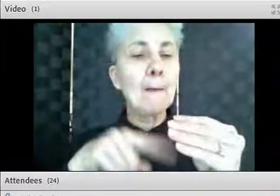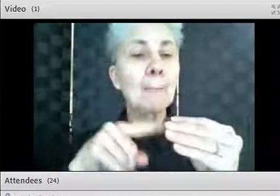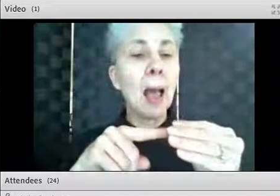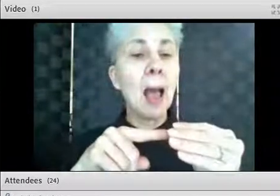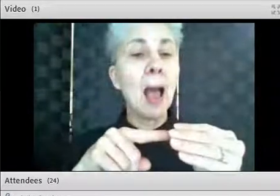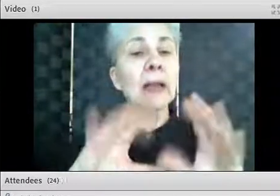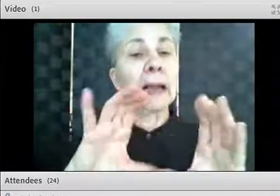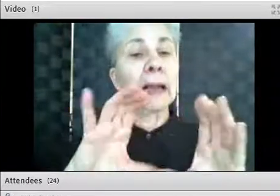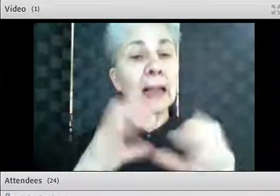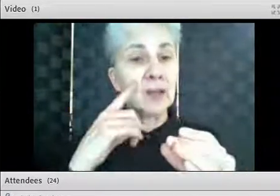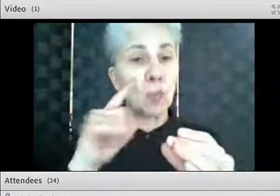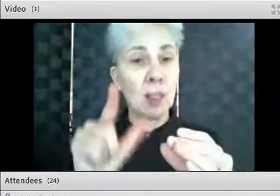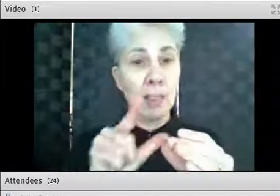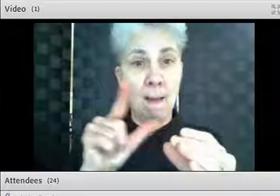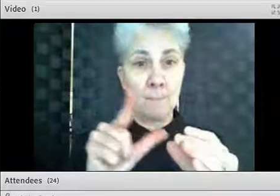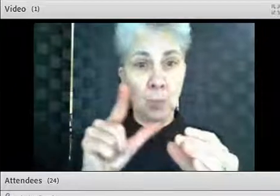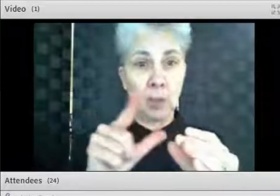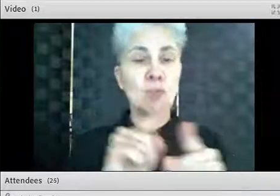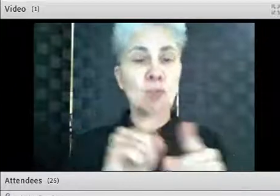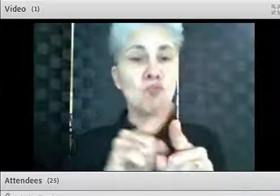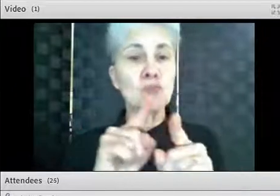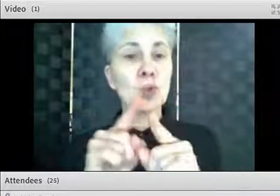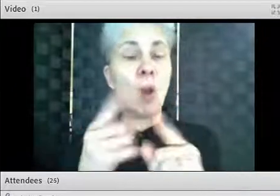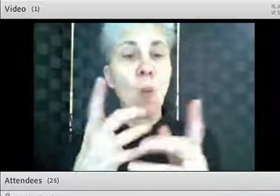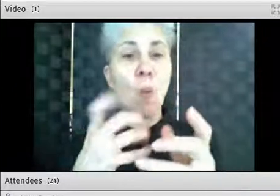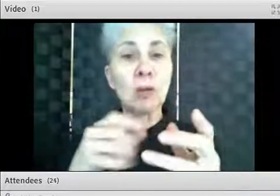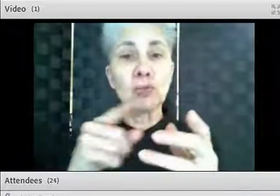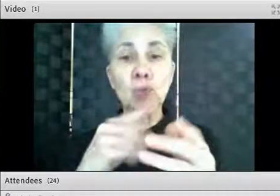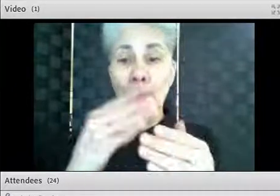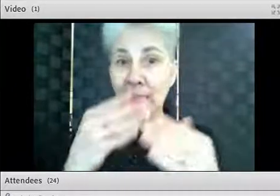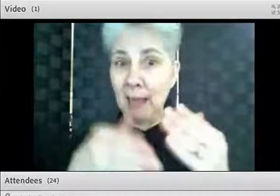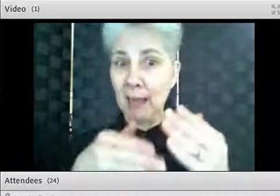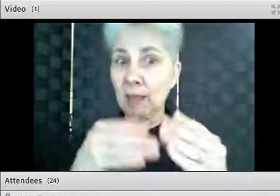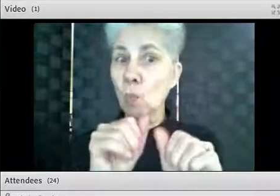and then also I want you, by the end of this webinar, to be able to identify the parts